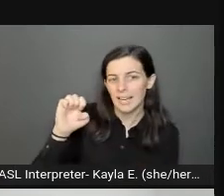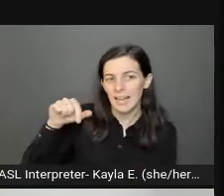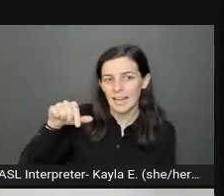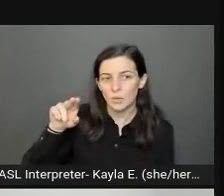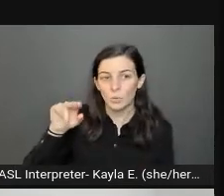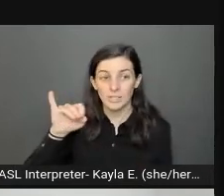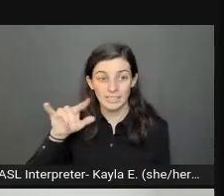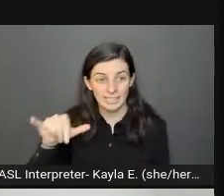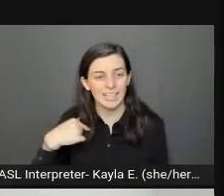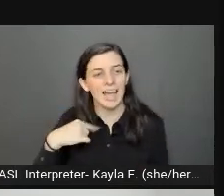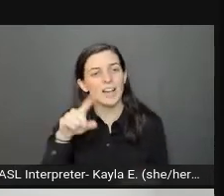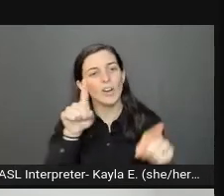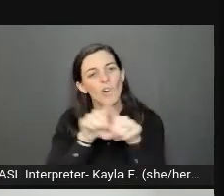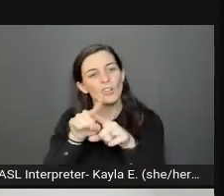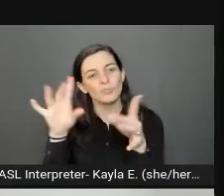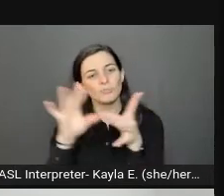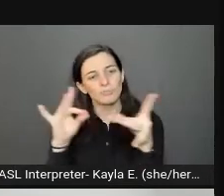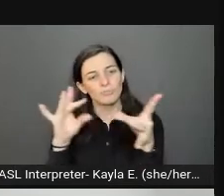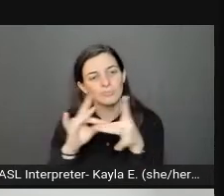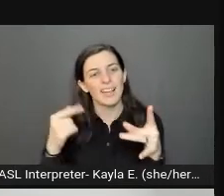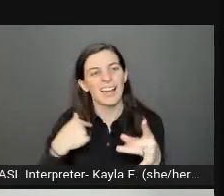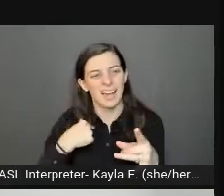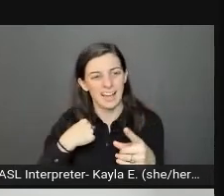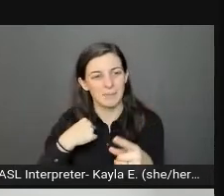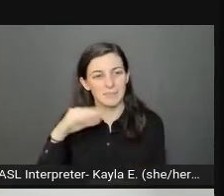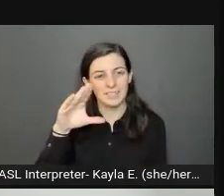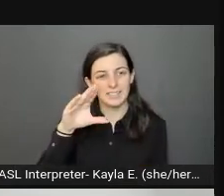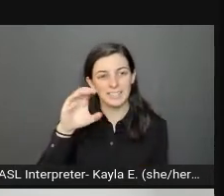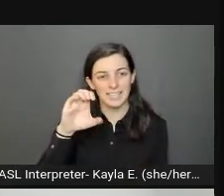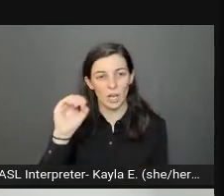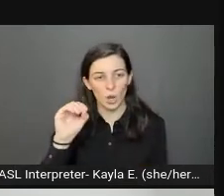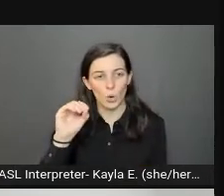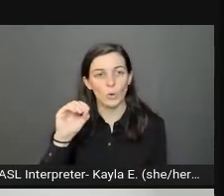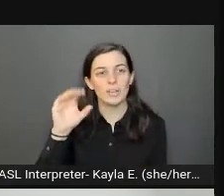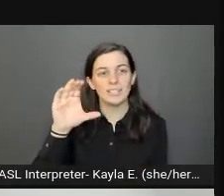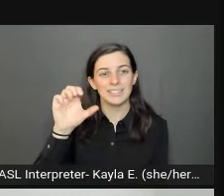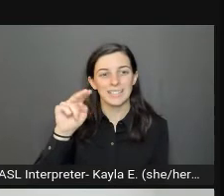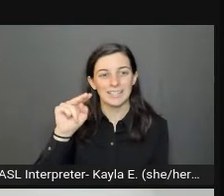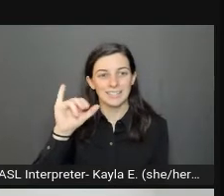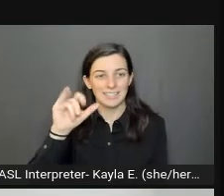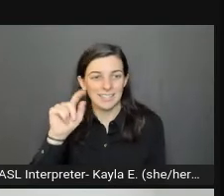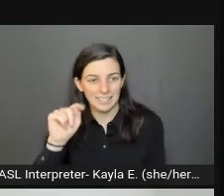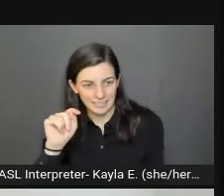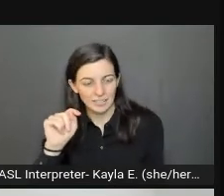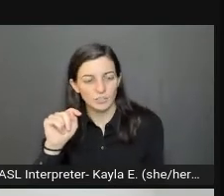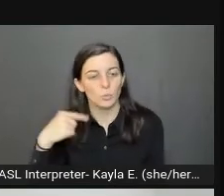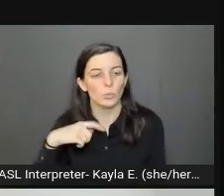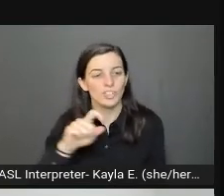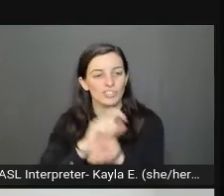and Co-founder of SenseIT. At SenseIT, we are changing or revolutionizing the way